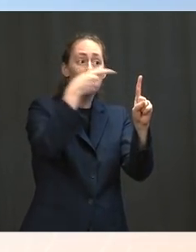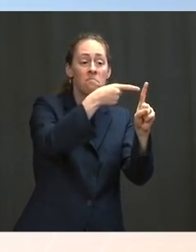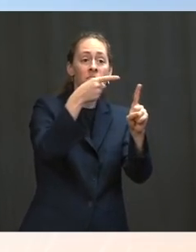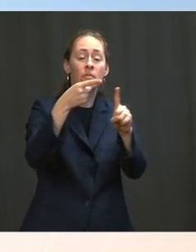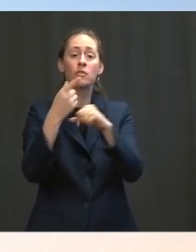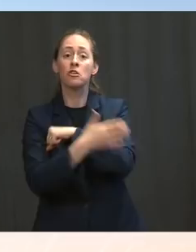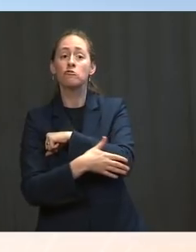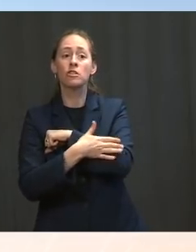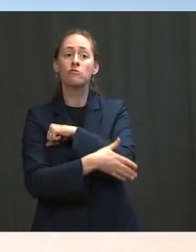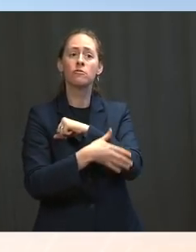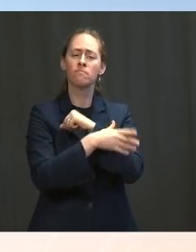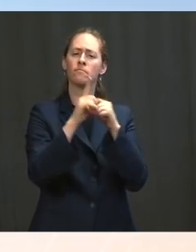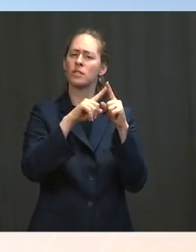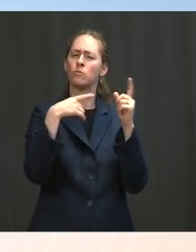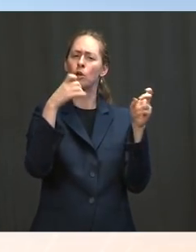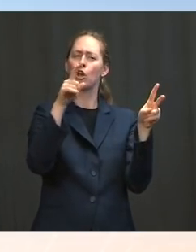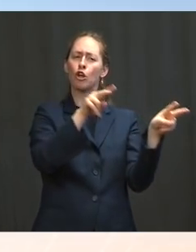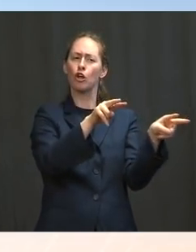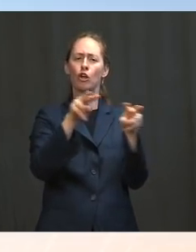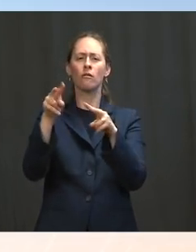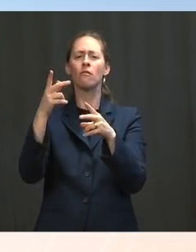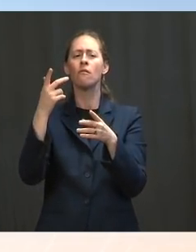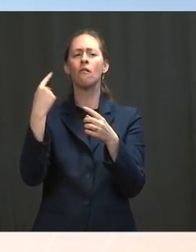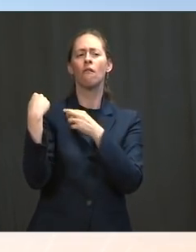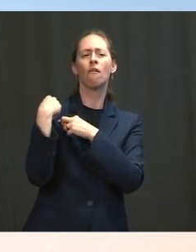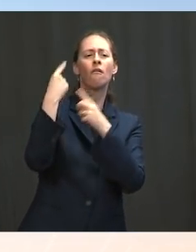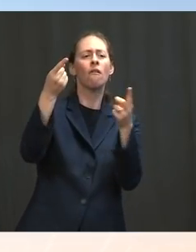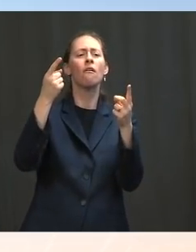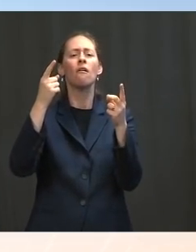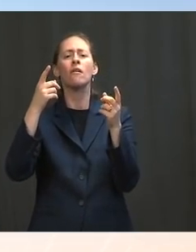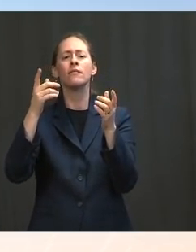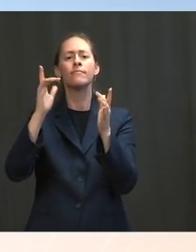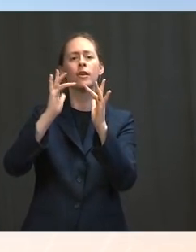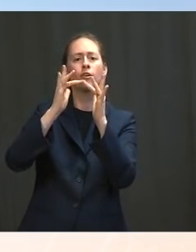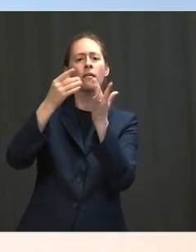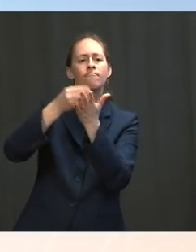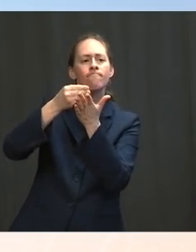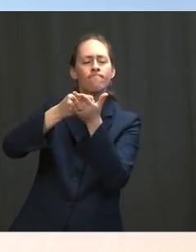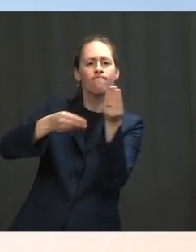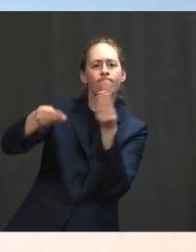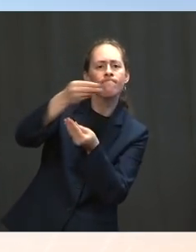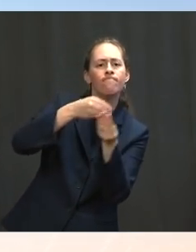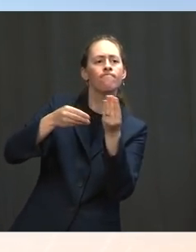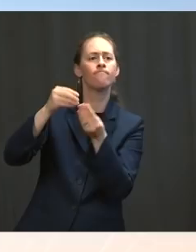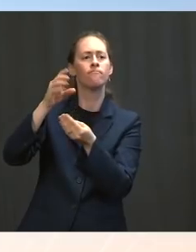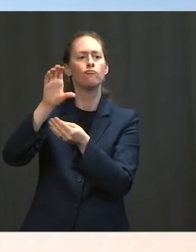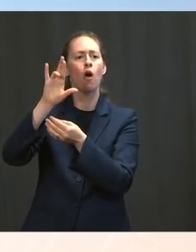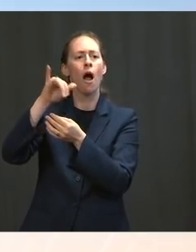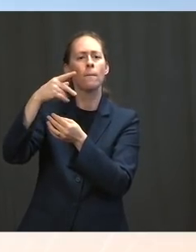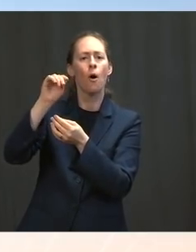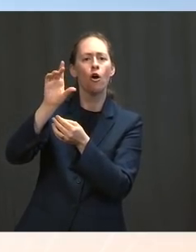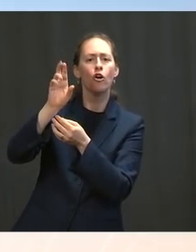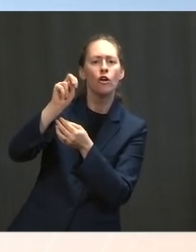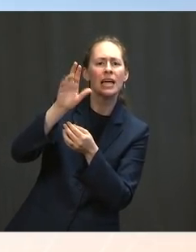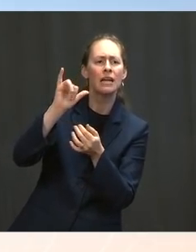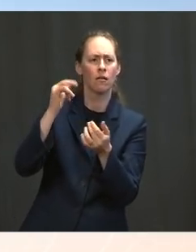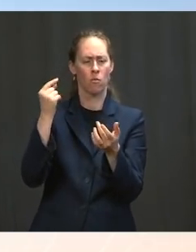to find and pursue criminal transactions; and reviewing our own ransom policies to build cohesive and consistent approaches toward ransom payments.